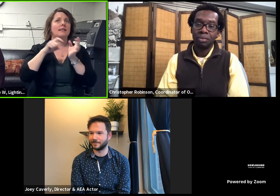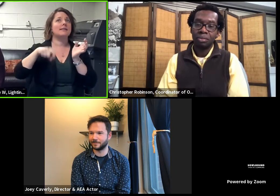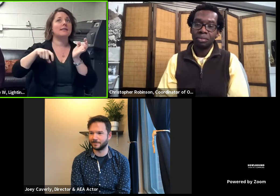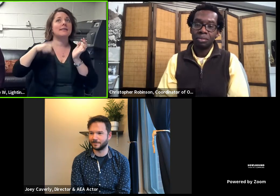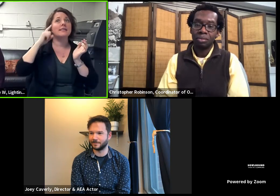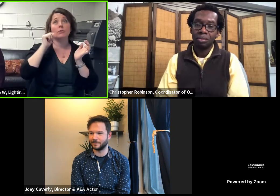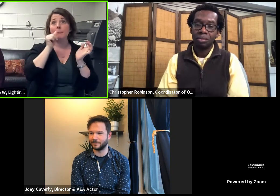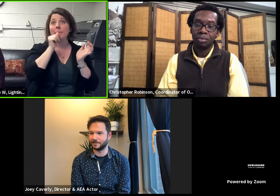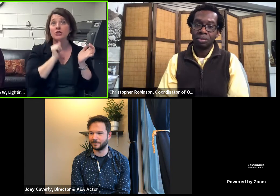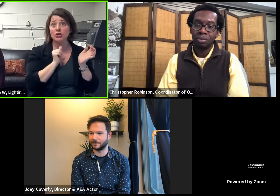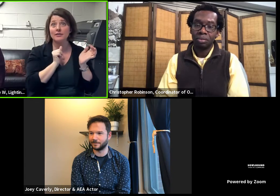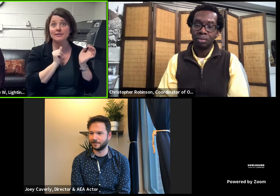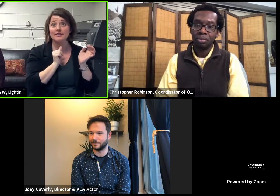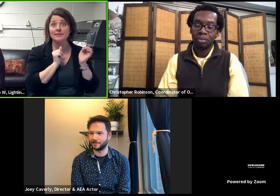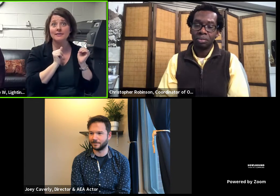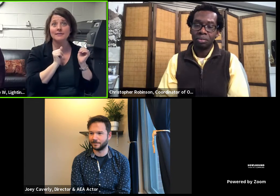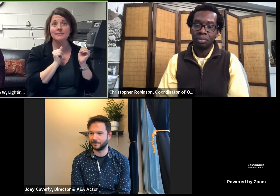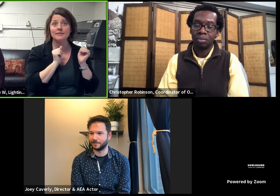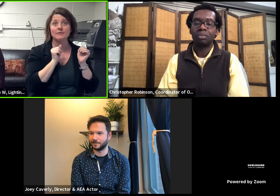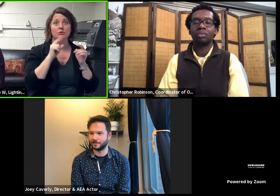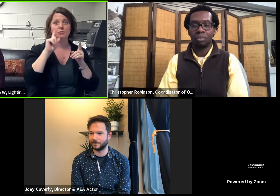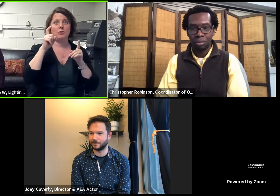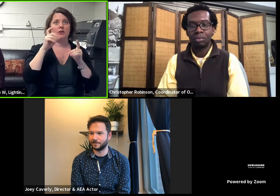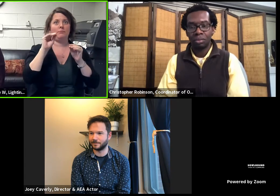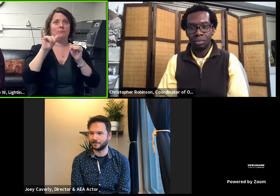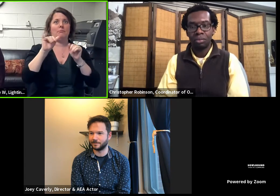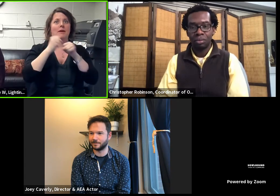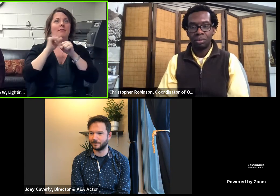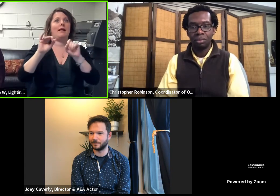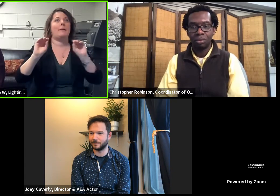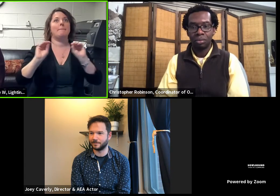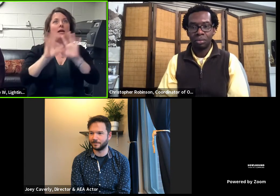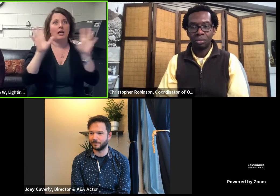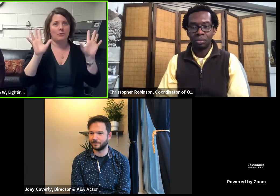but I did wanna recognize the need for patience, something I wanted to highlight.